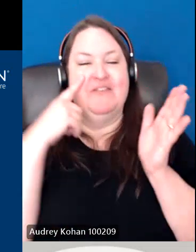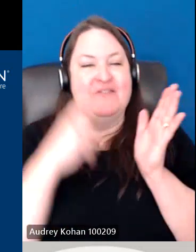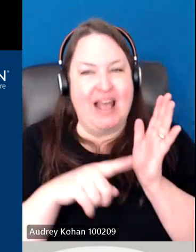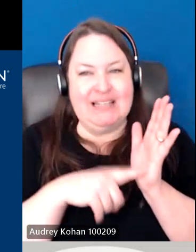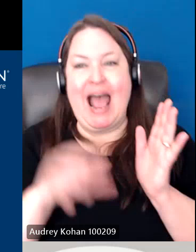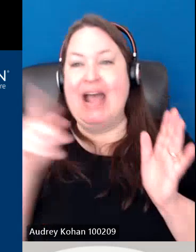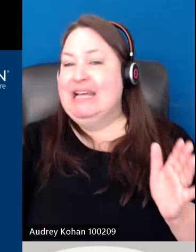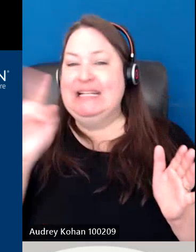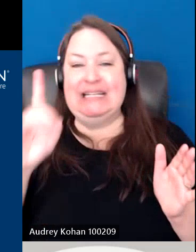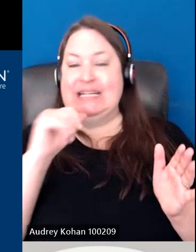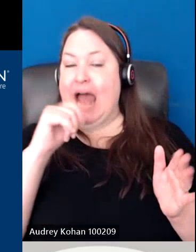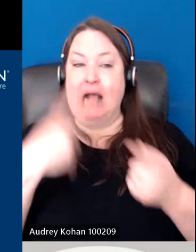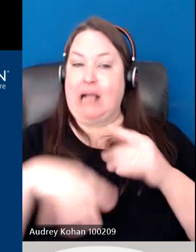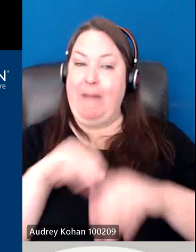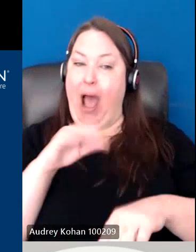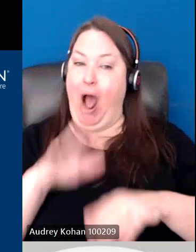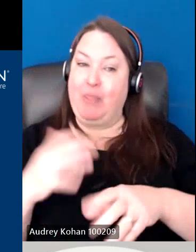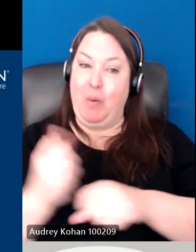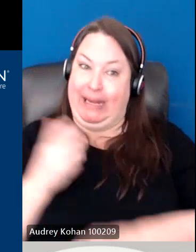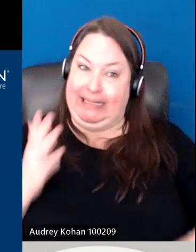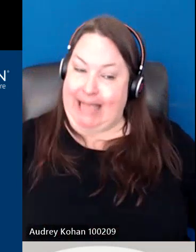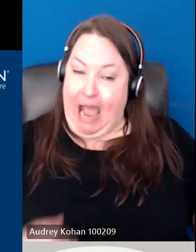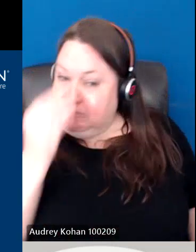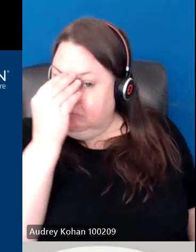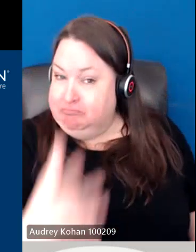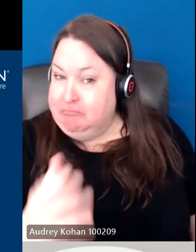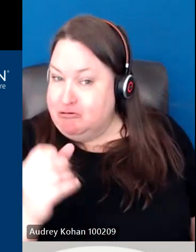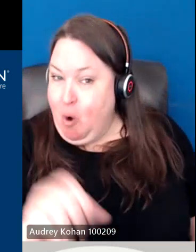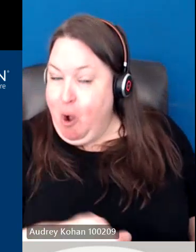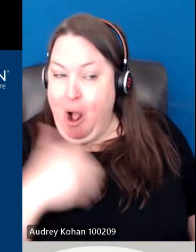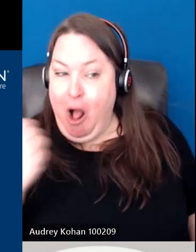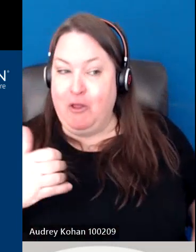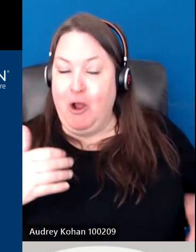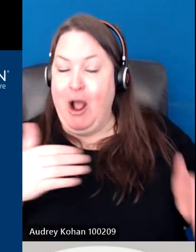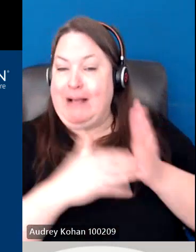not come out on The Winning Side so again another common challenge arises when family